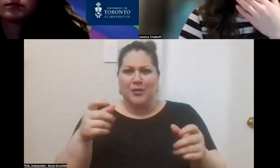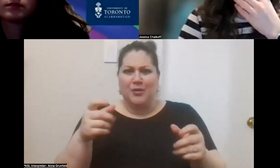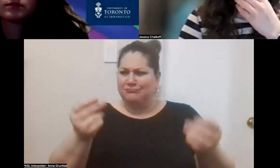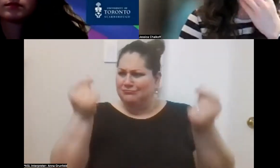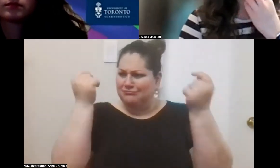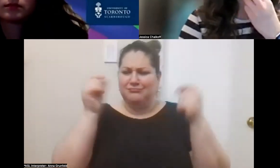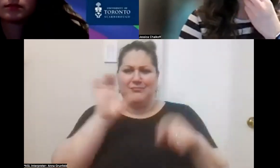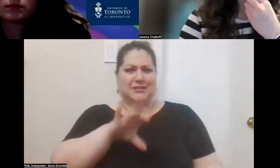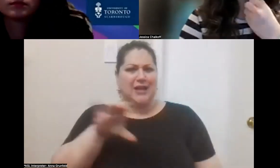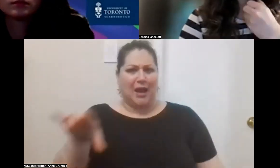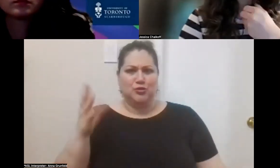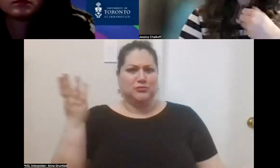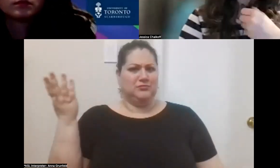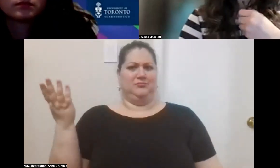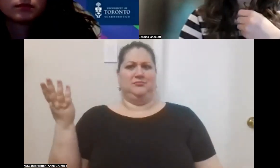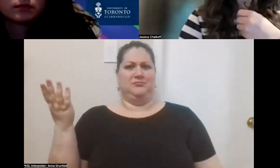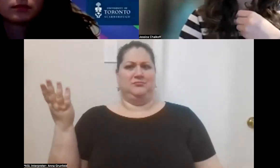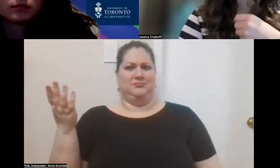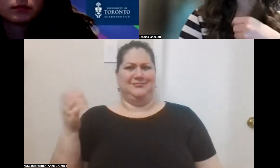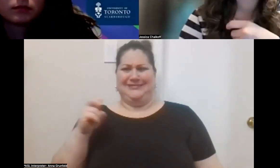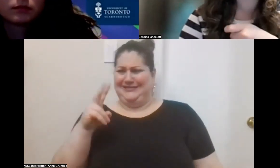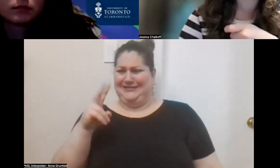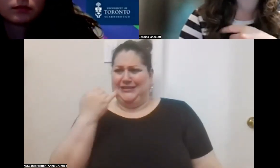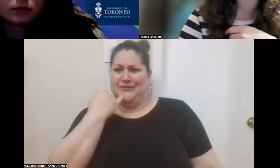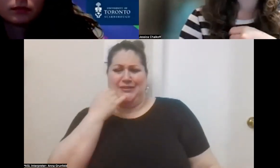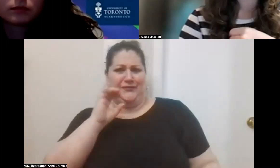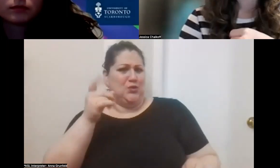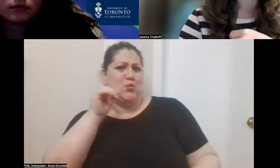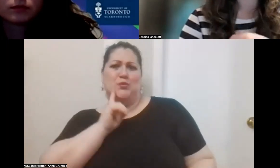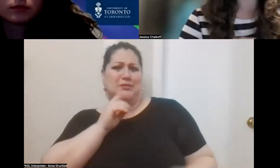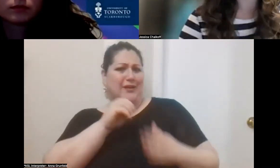And I remember talking to my former professors who said some of us would